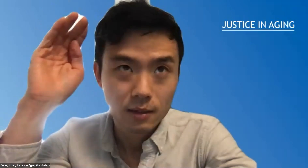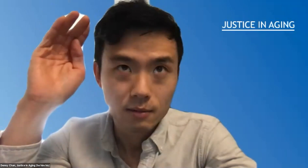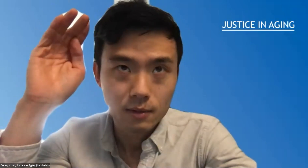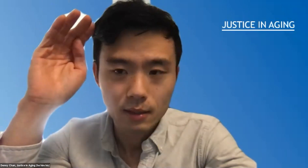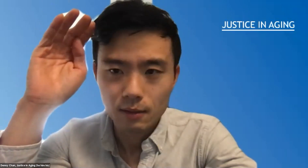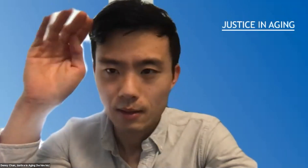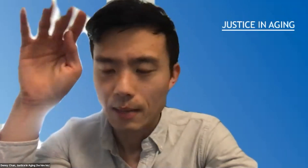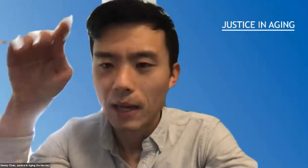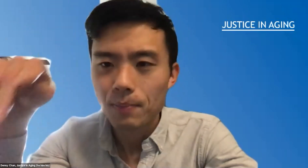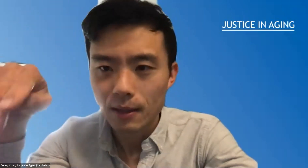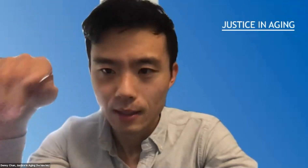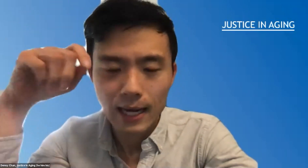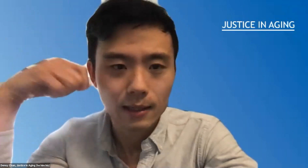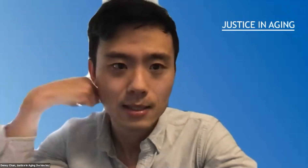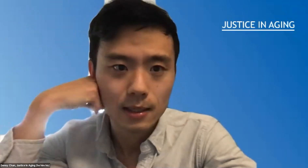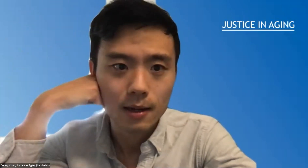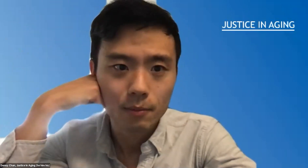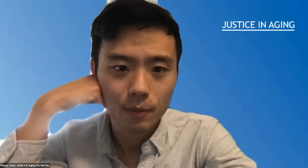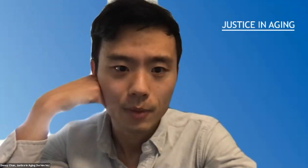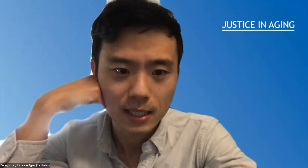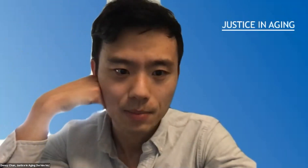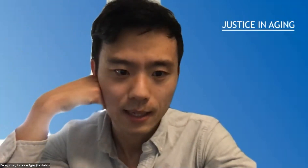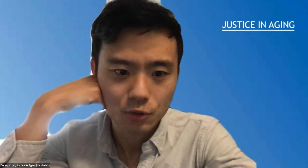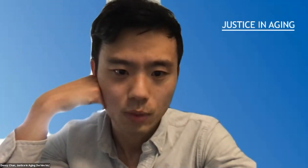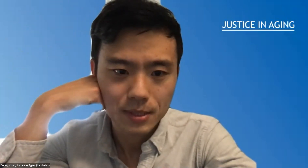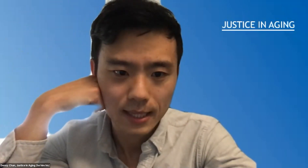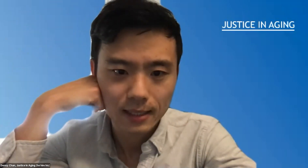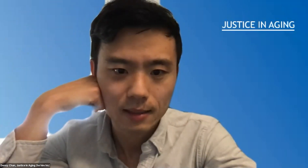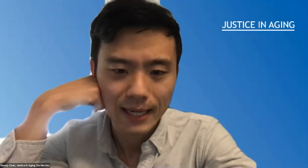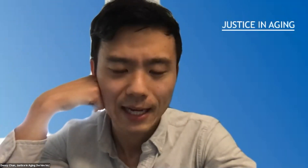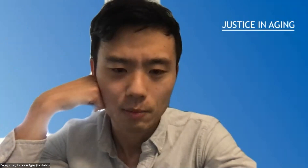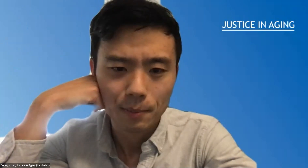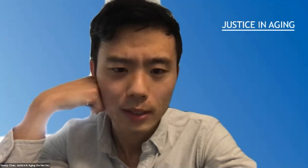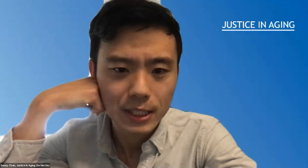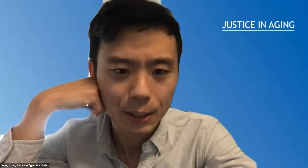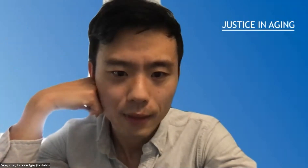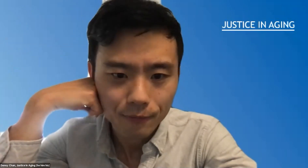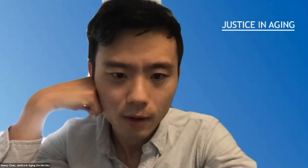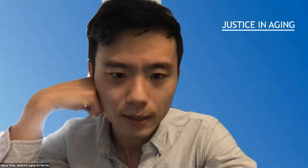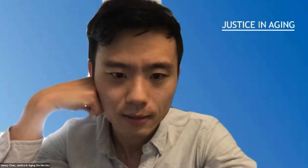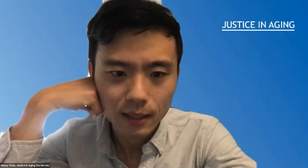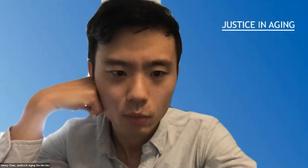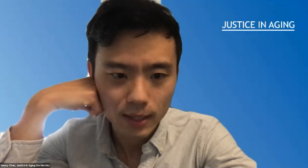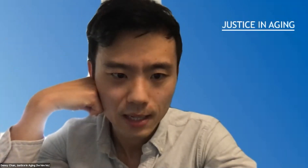remember, my sense was that they fall in h 1-A. I can't remember specifically if they' re -- it might be in the